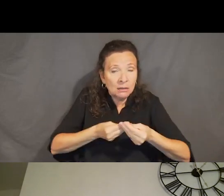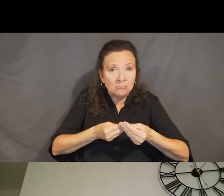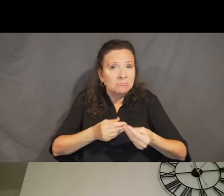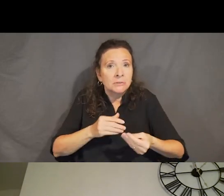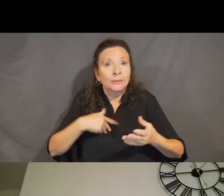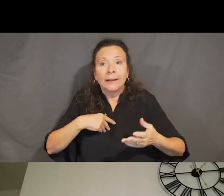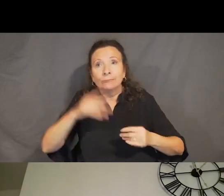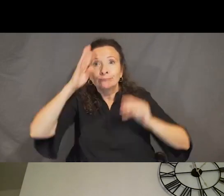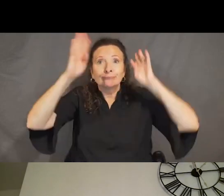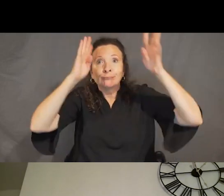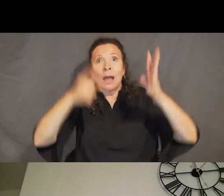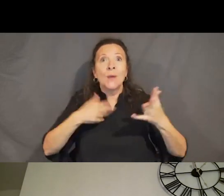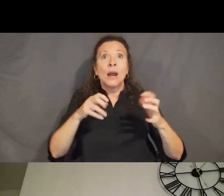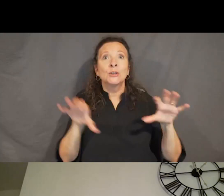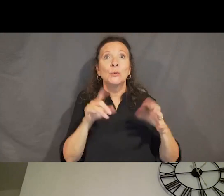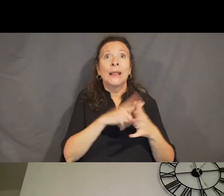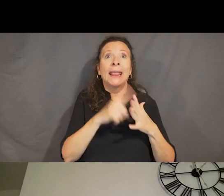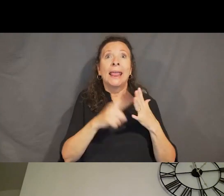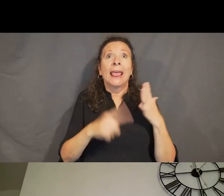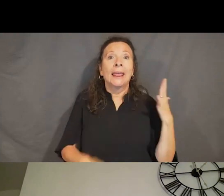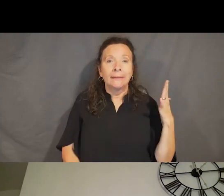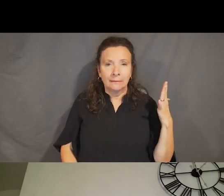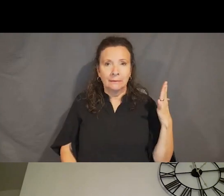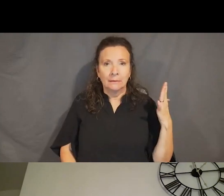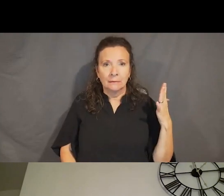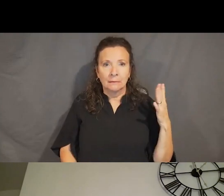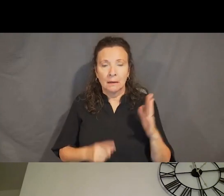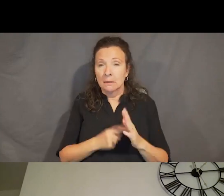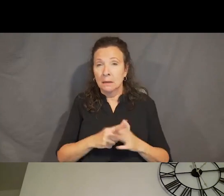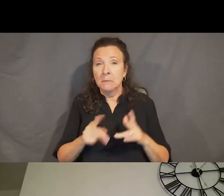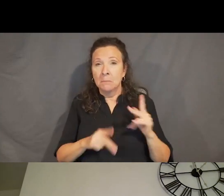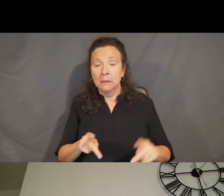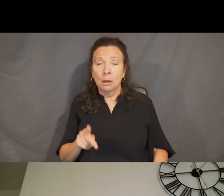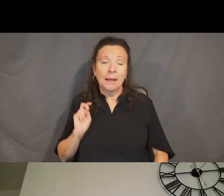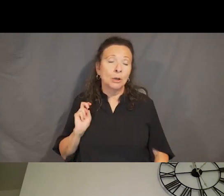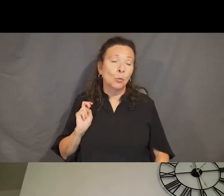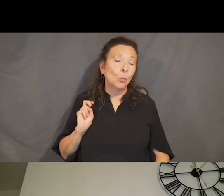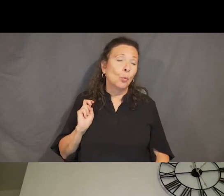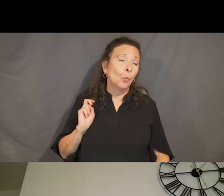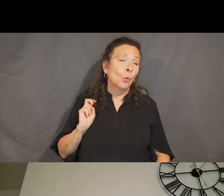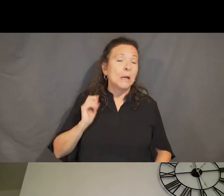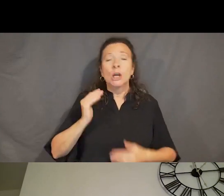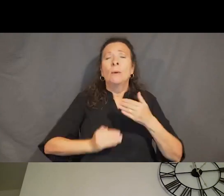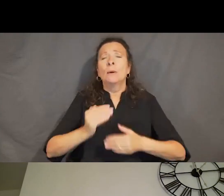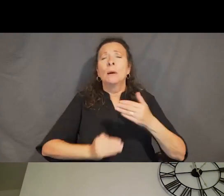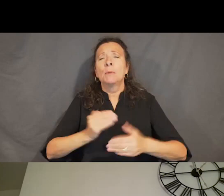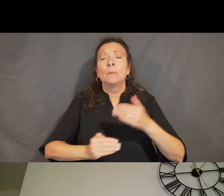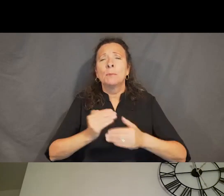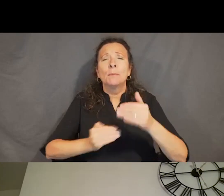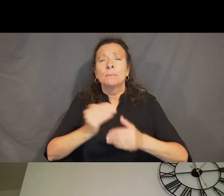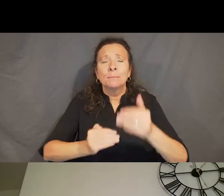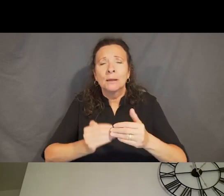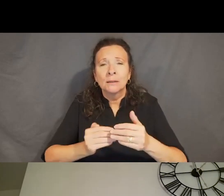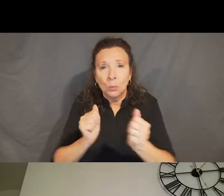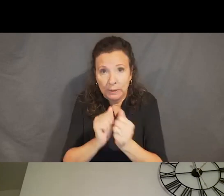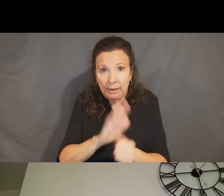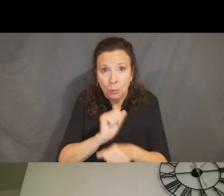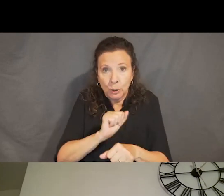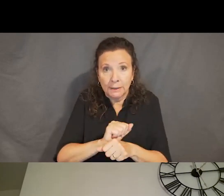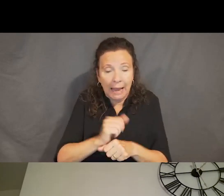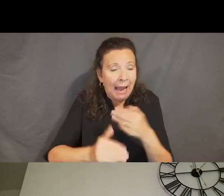where people will get so far ahead in their work that there is no time to go back and reconsider